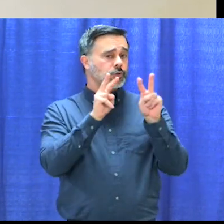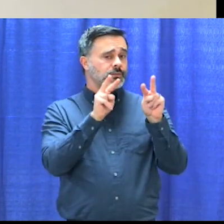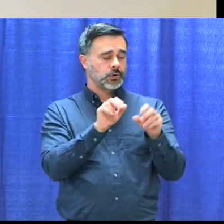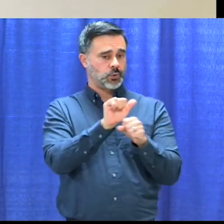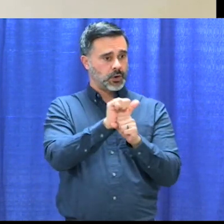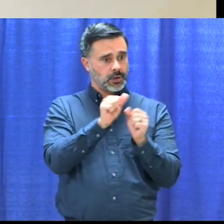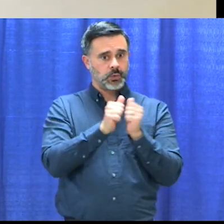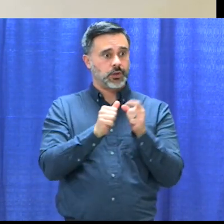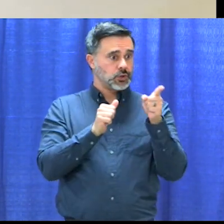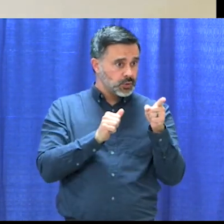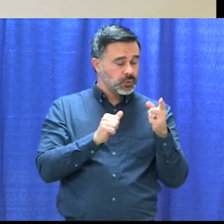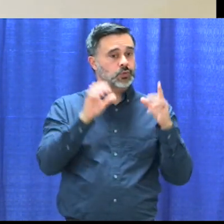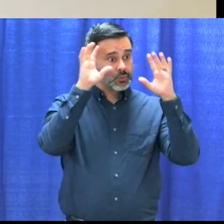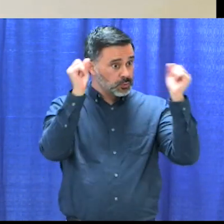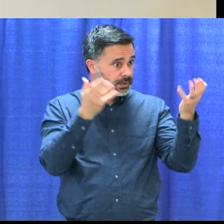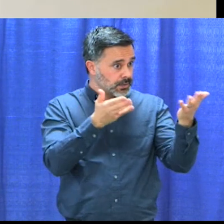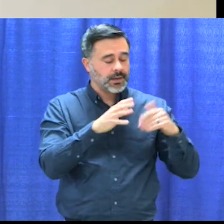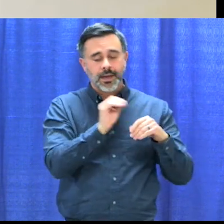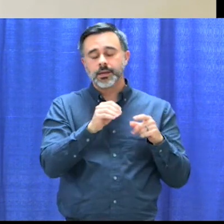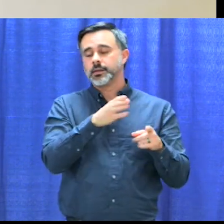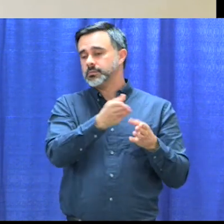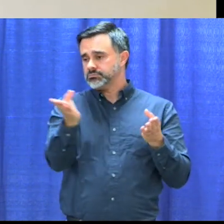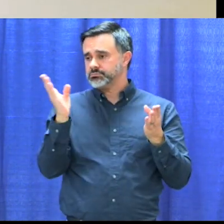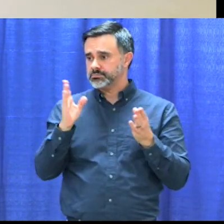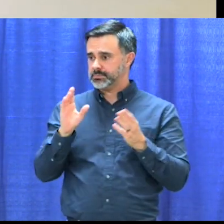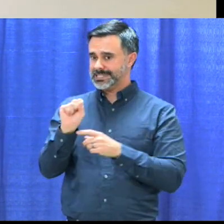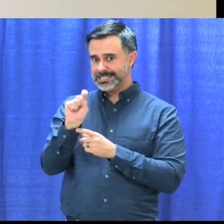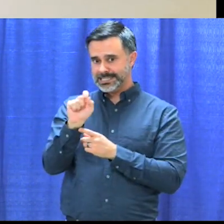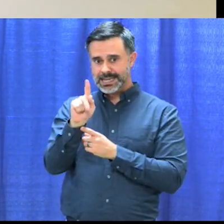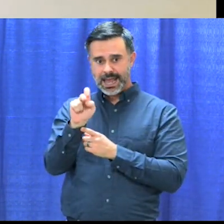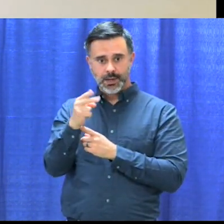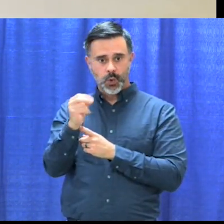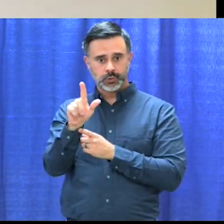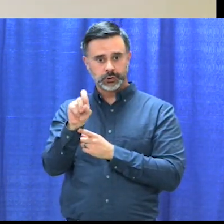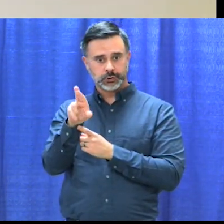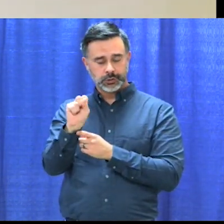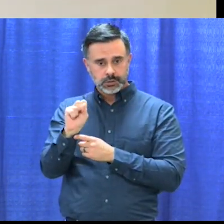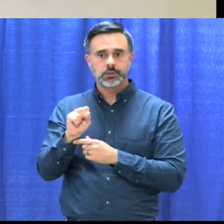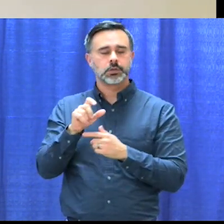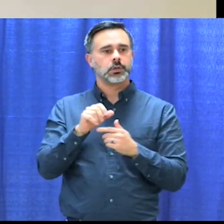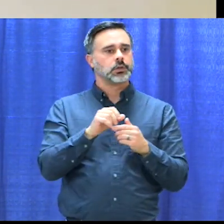and stakeholders to serve the most vulnerable students and families to keep them from falling behind.